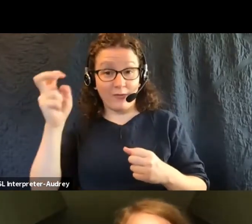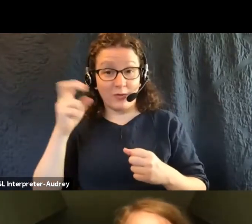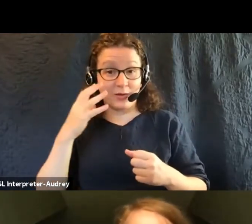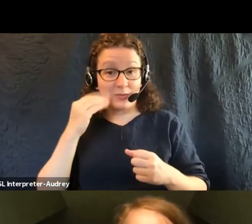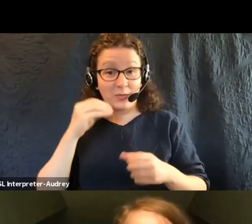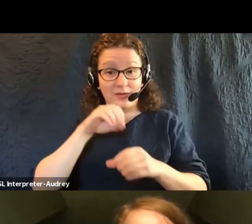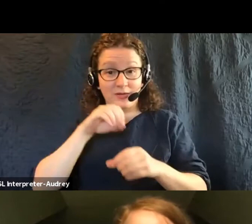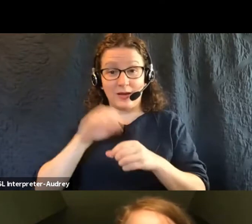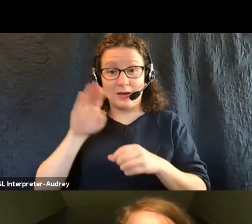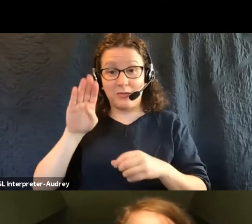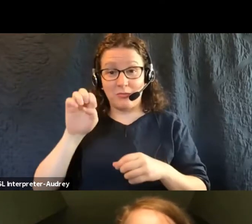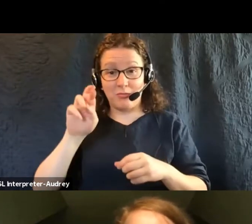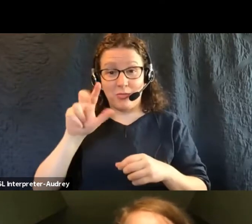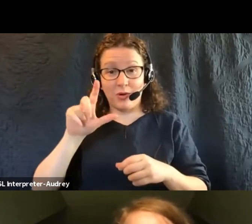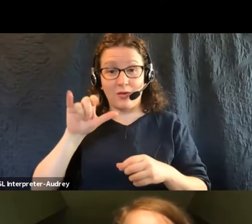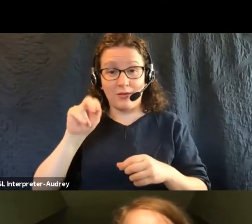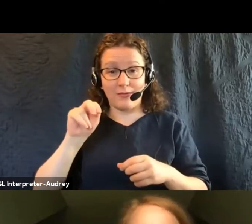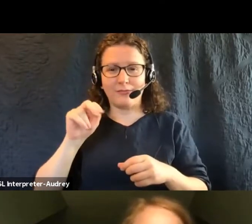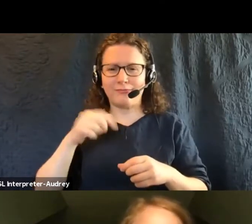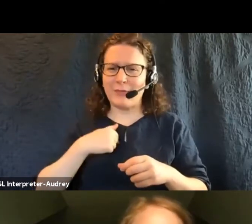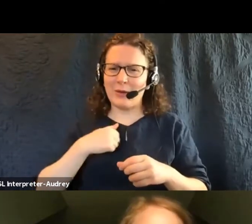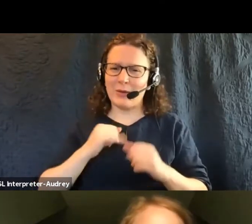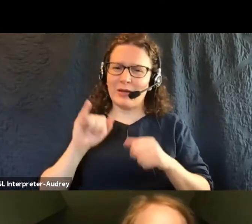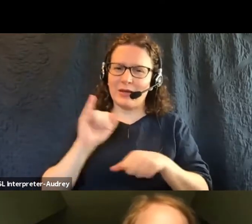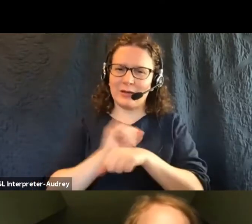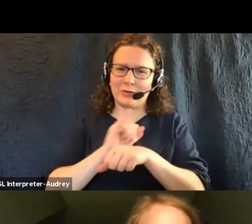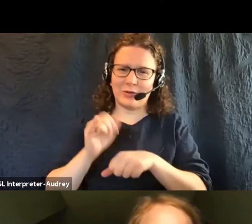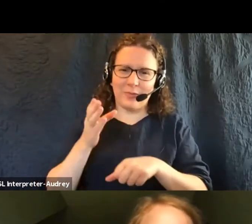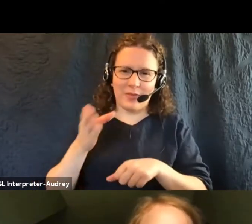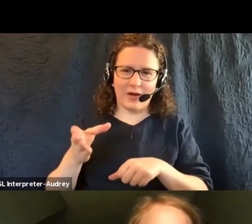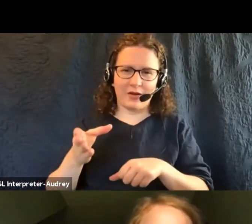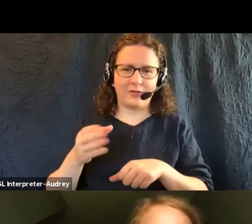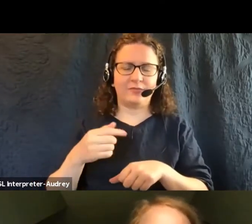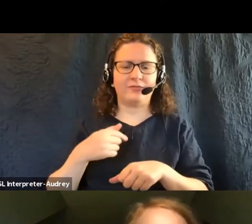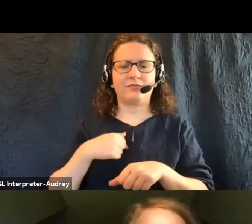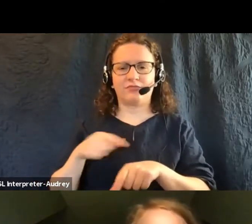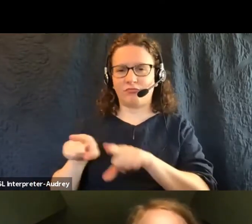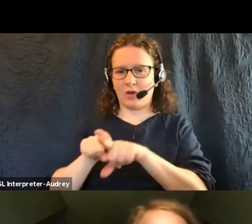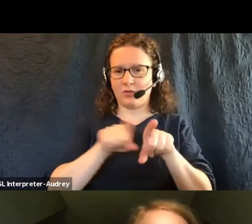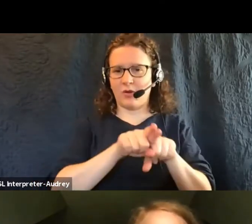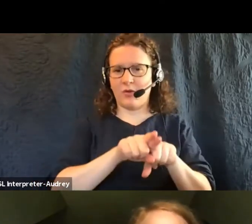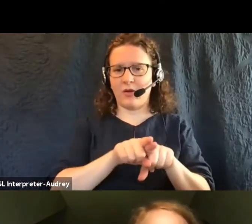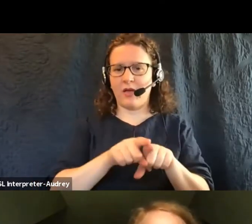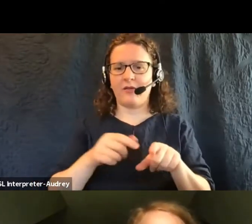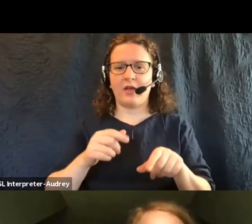I was doing an internship there, and I also had personal care assistants accompany me